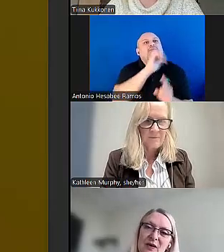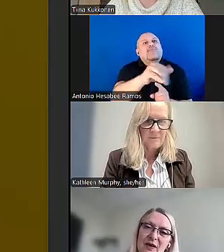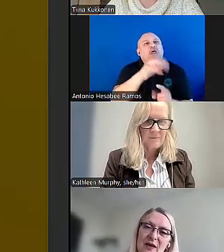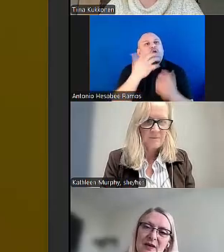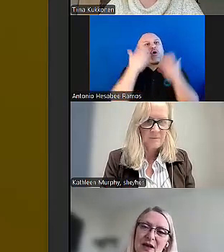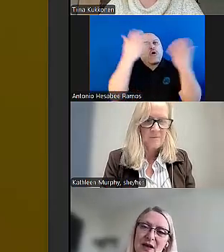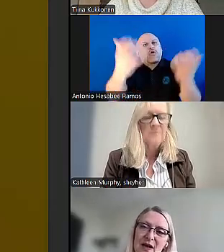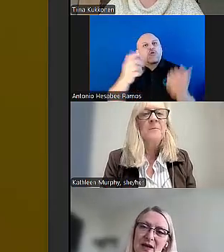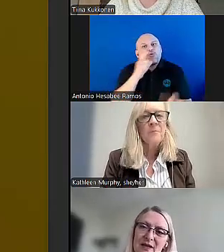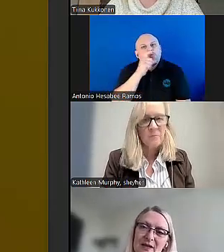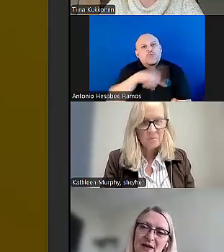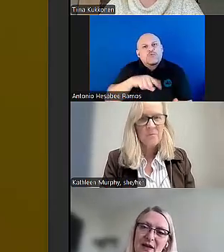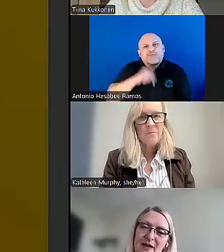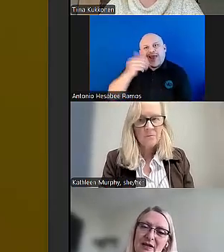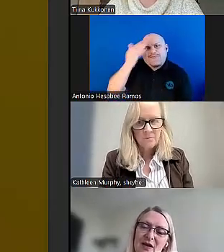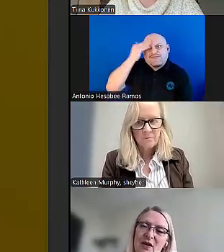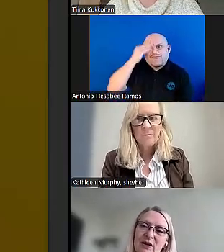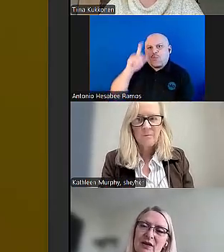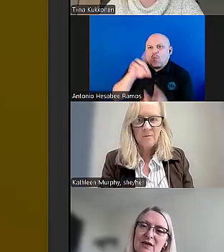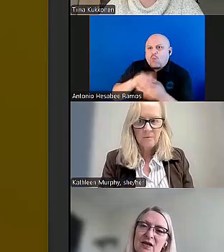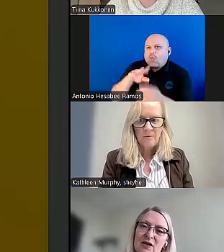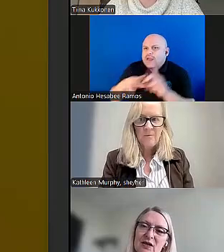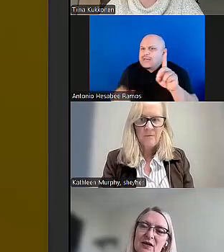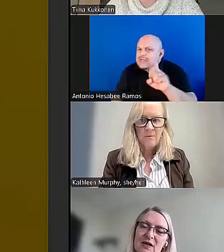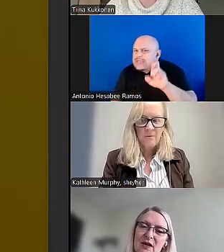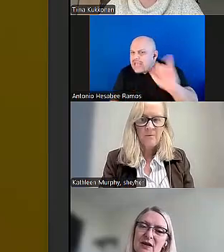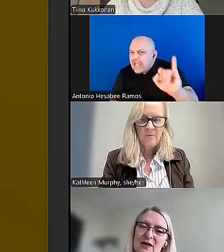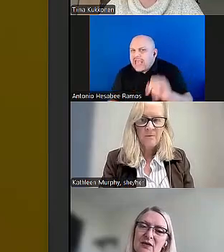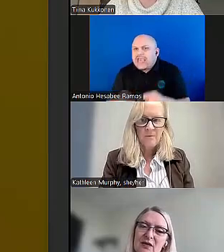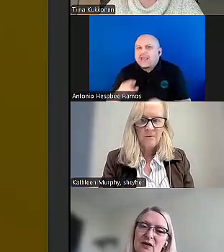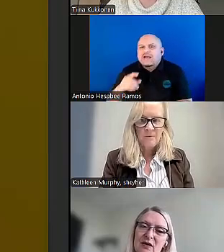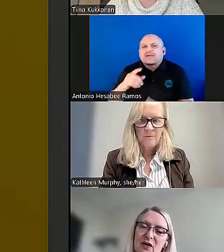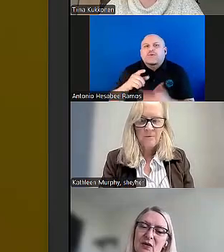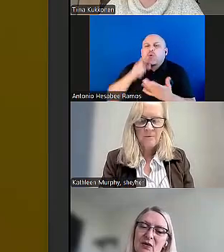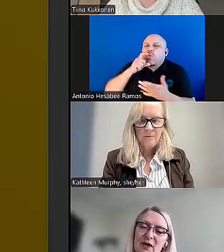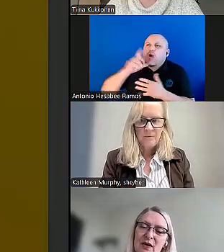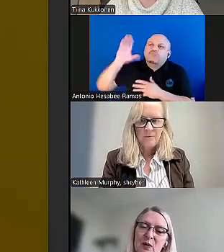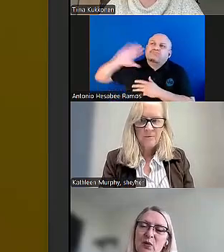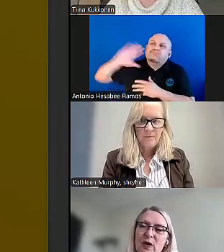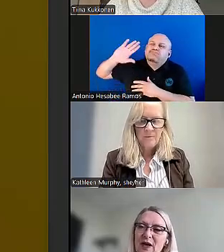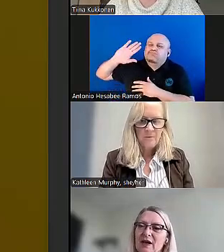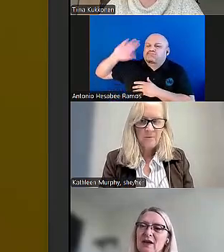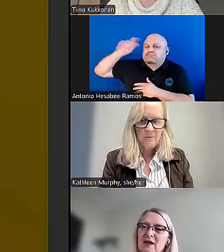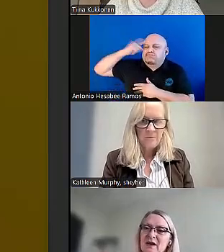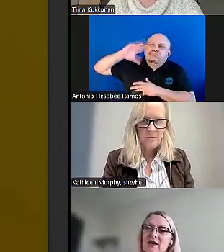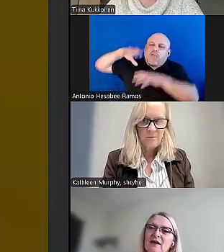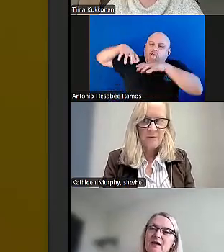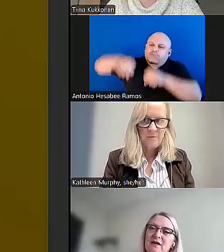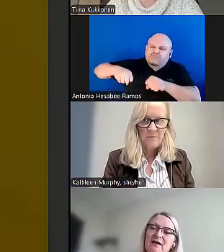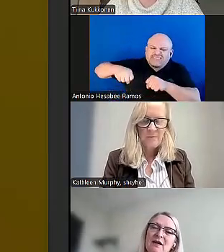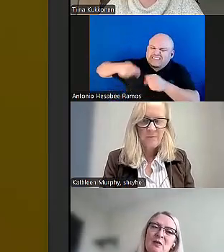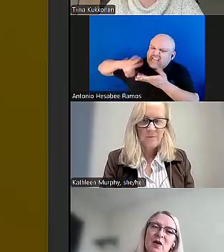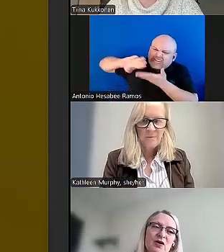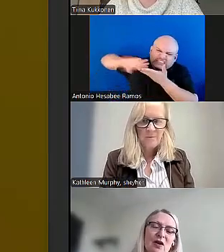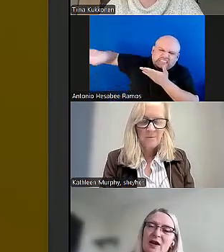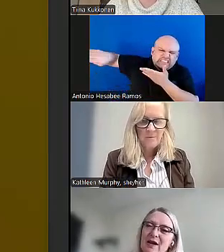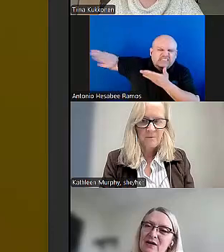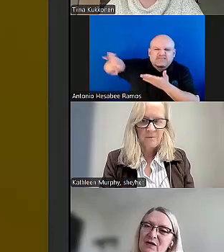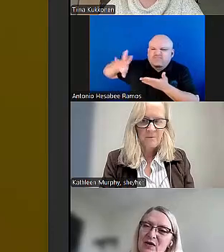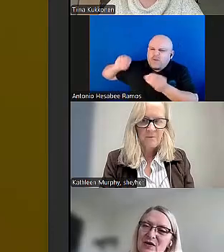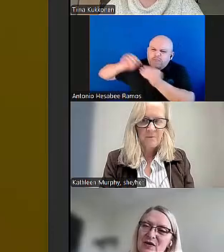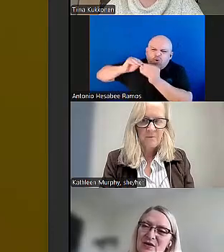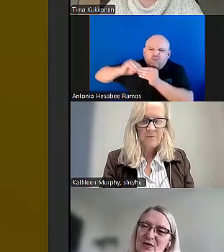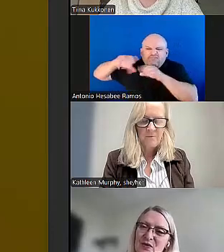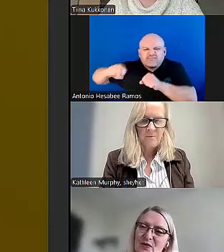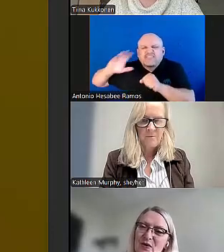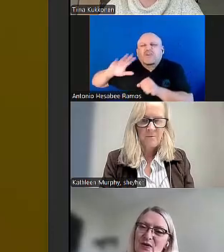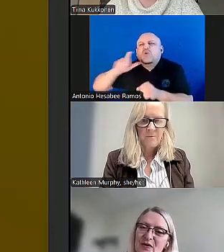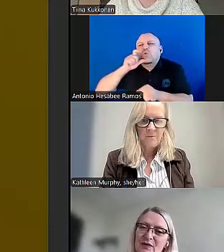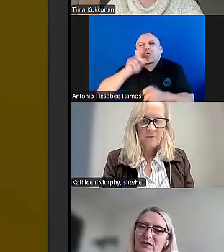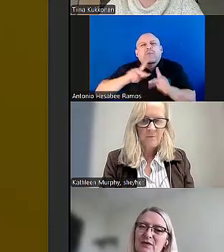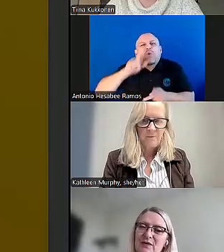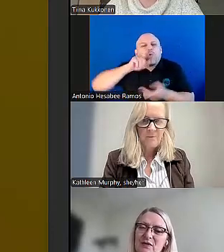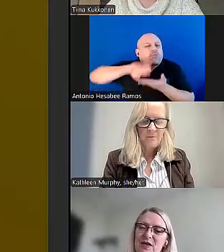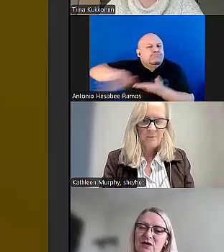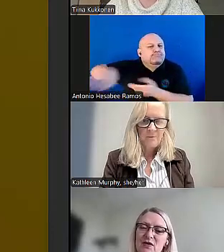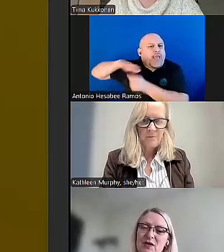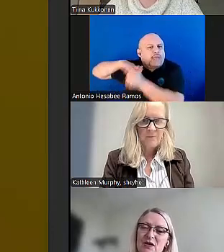with EDI and decolonization and bring in the marginalized voices through the research and